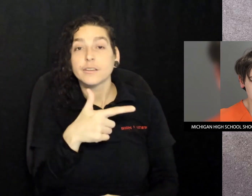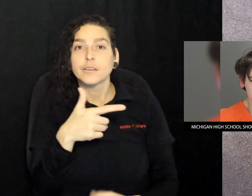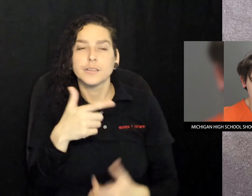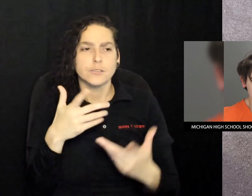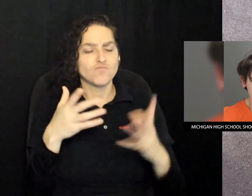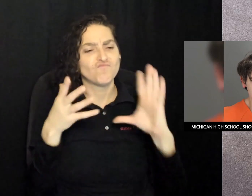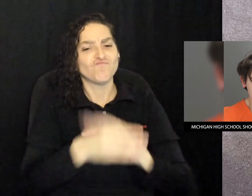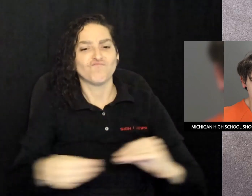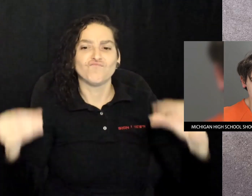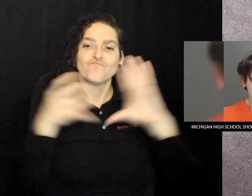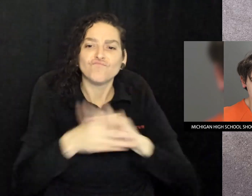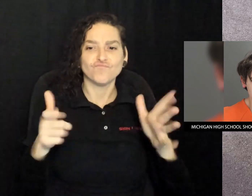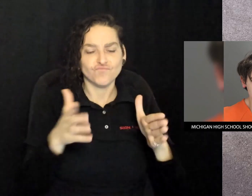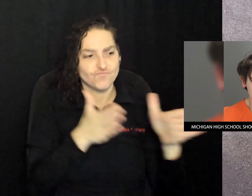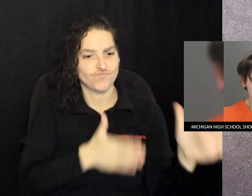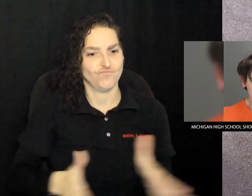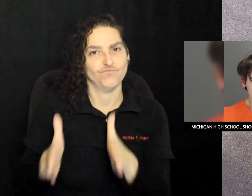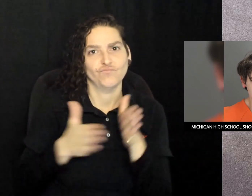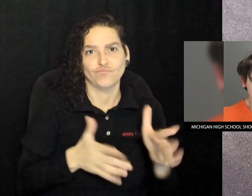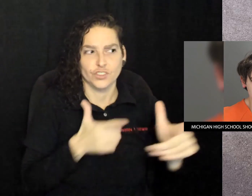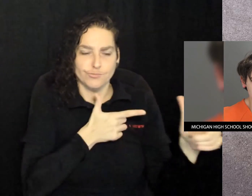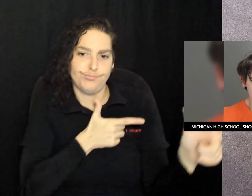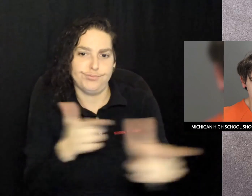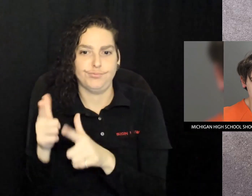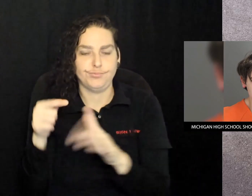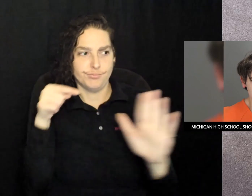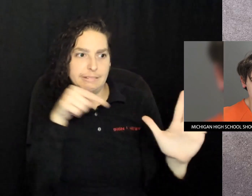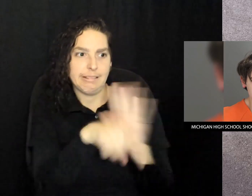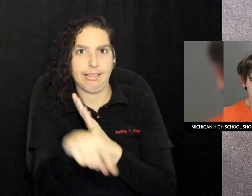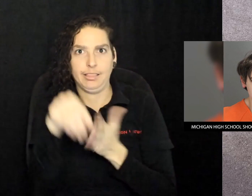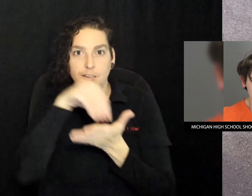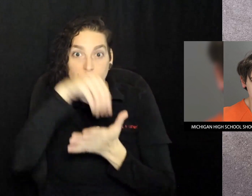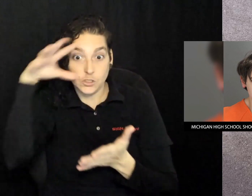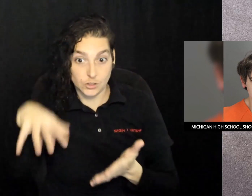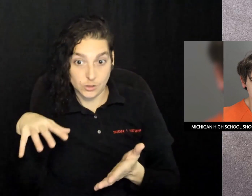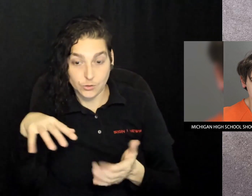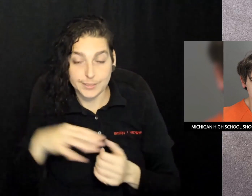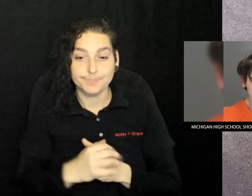before where Crumbley talked about shooting and killing students